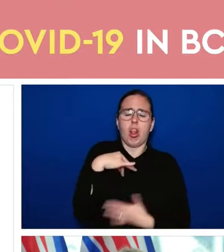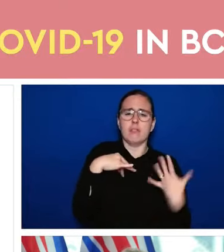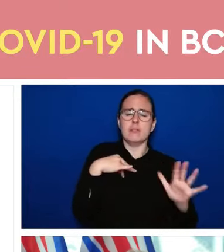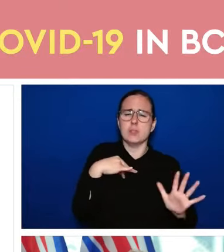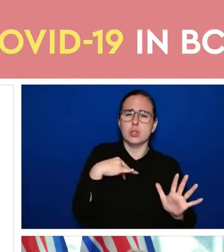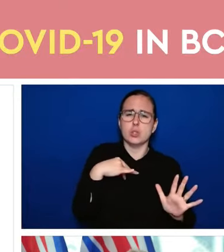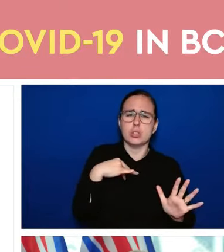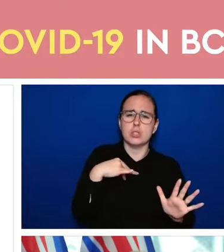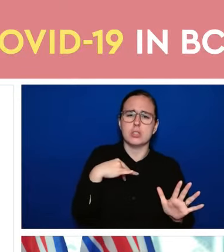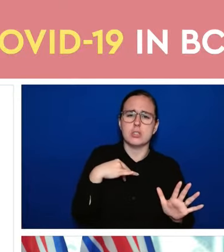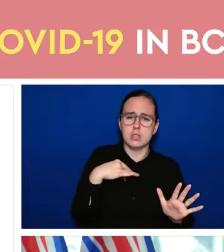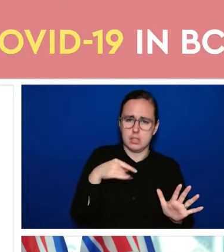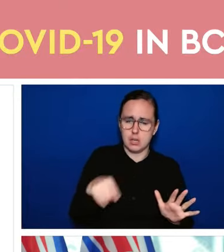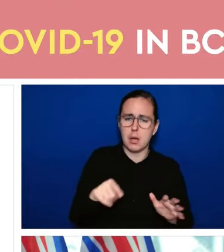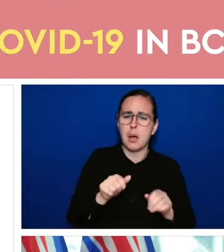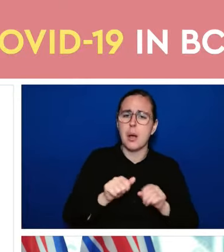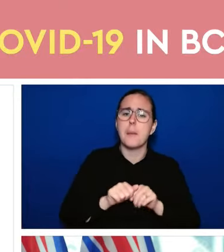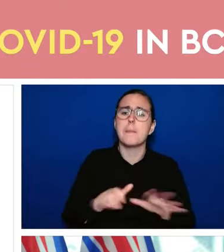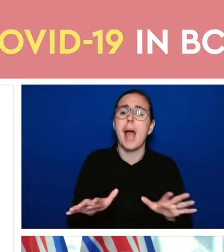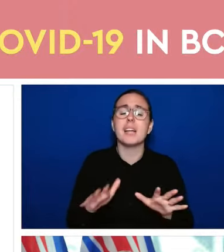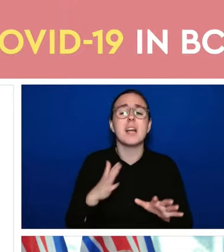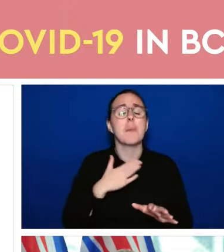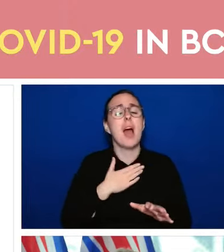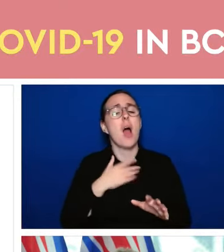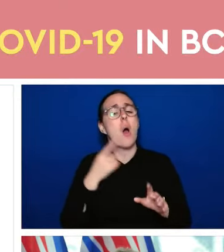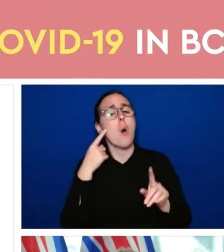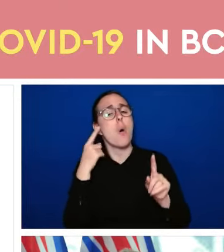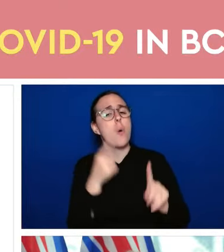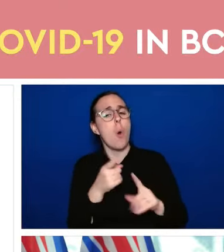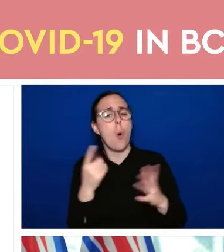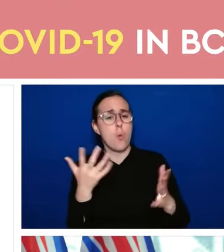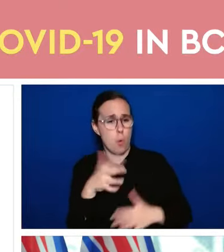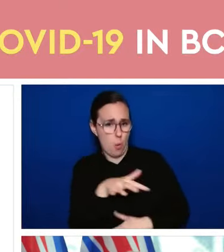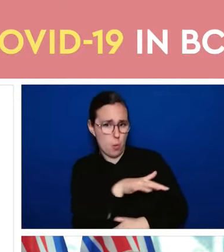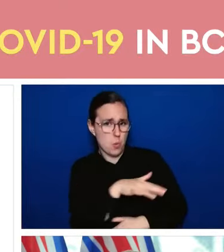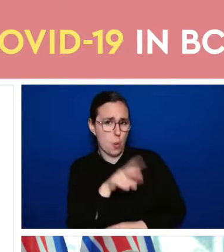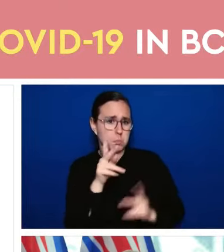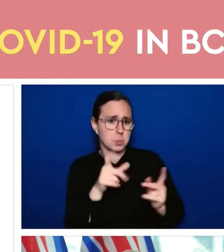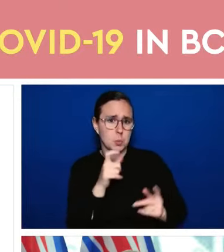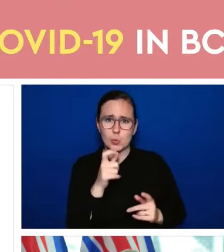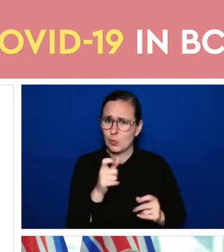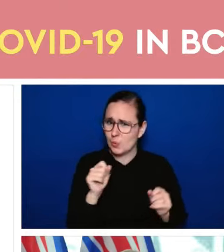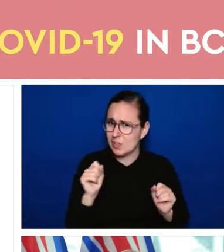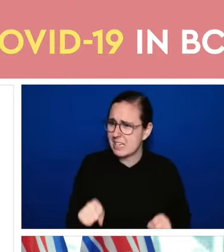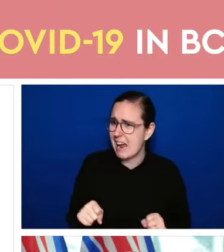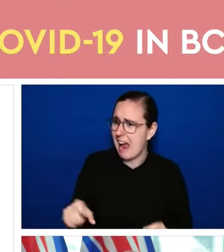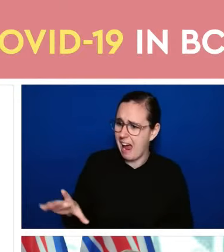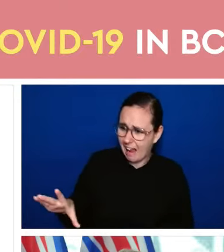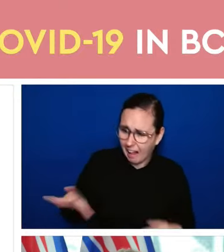been insuring that people who are severely immune compromised those received transplants can